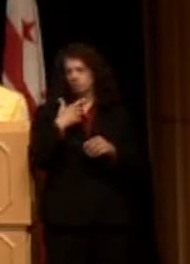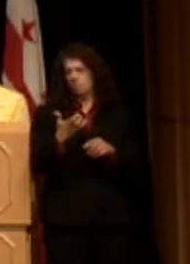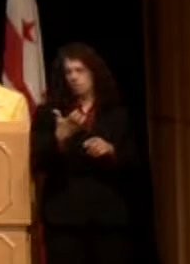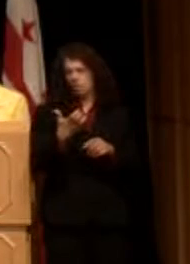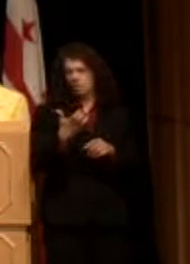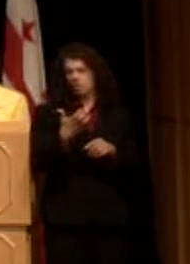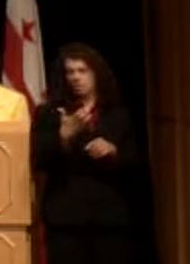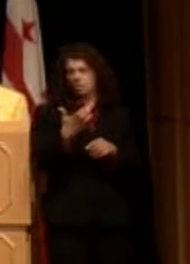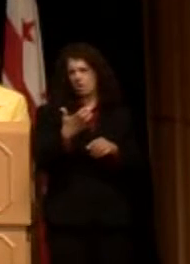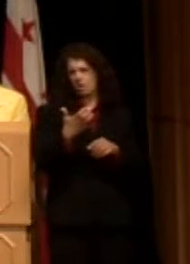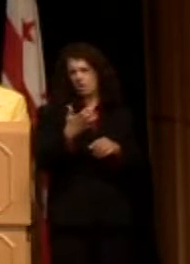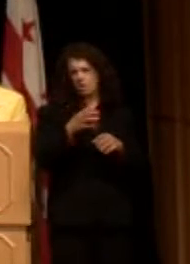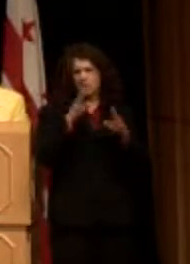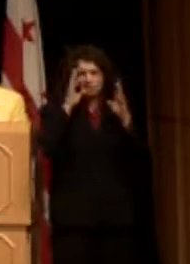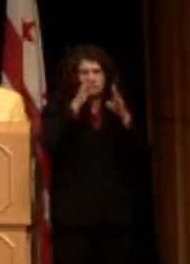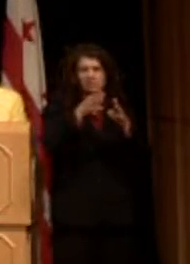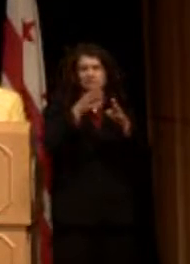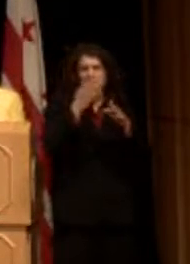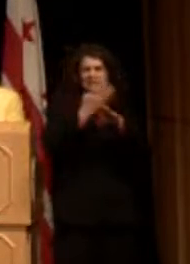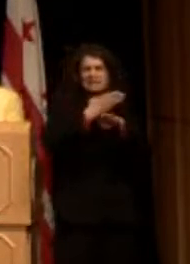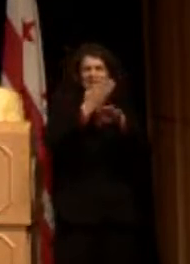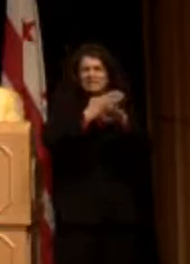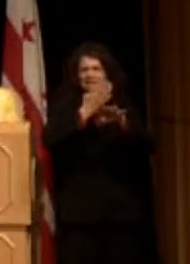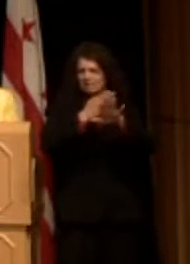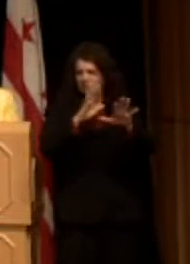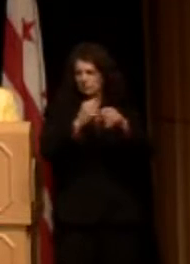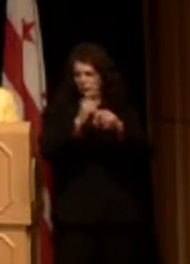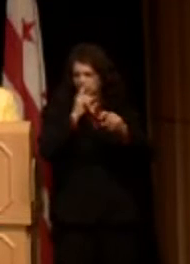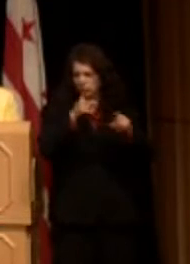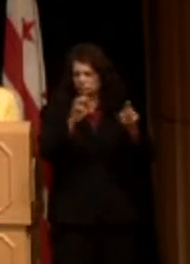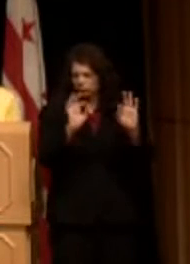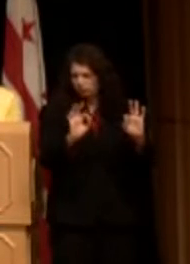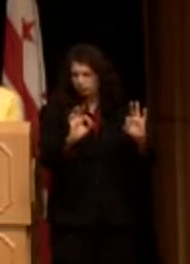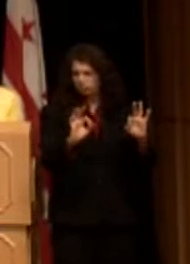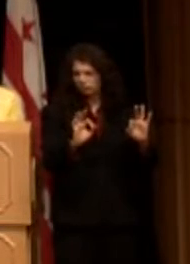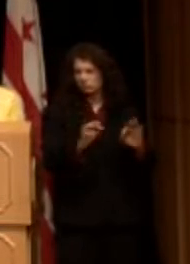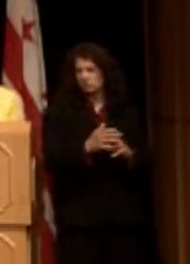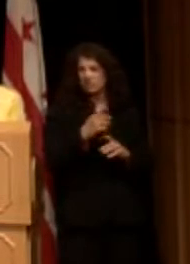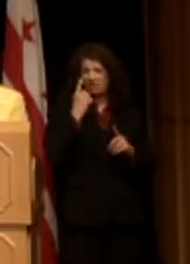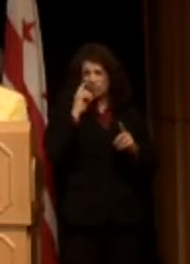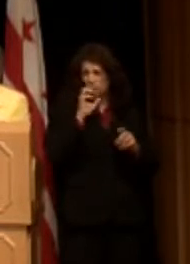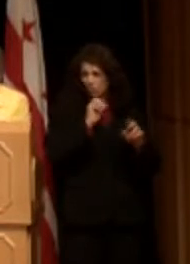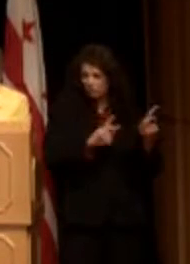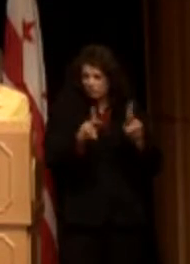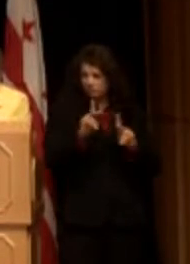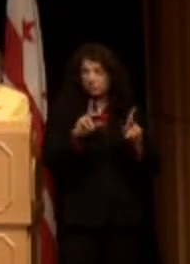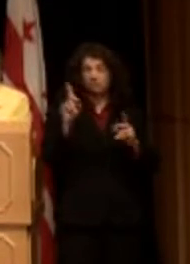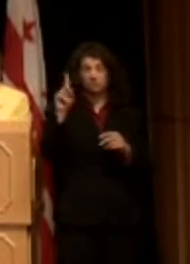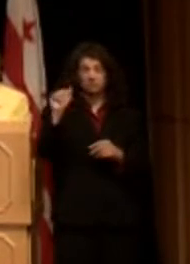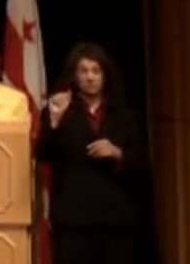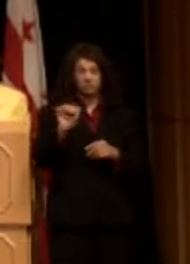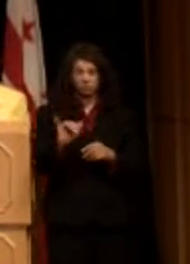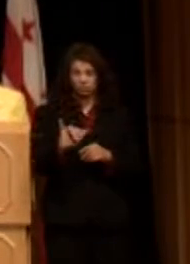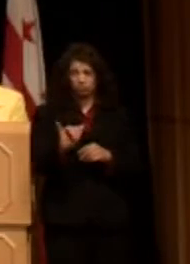REPAIR NEEDS OF OUR RESIDENTS PARTICULARLY FOR OUR SENIORS AND THE DISABLED. SO ON APRIL 7, DHCD IS RELEASING